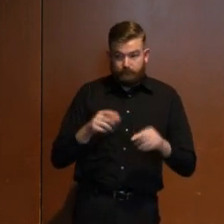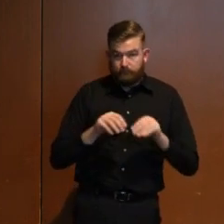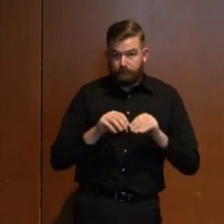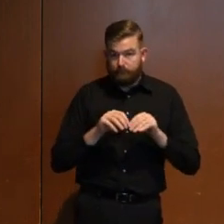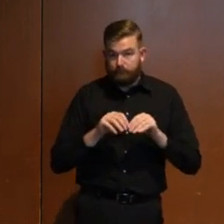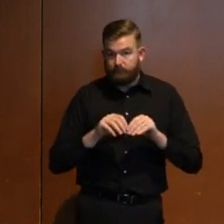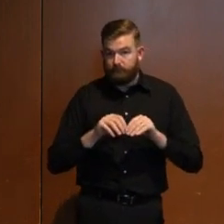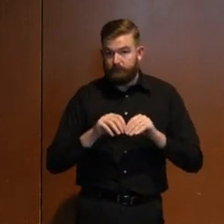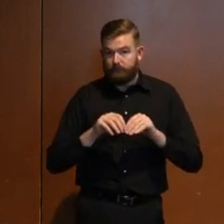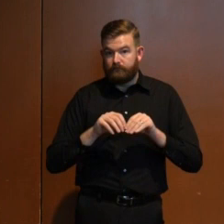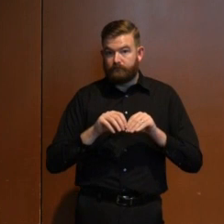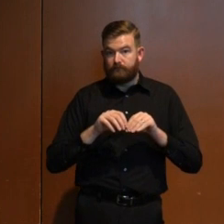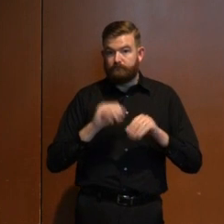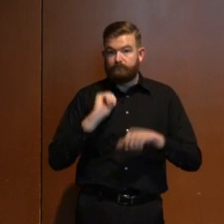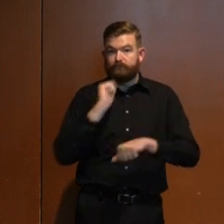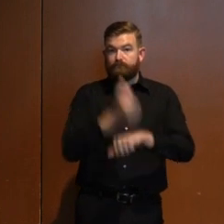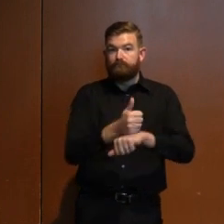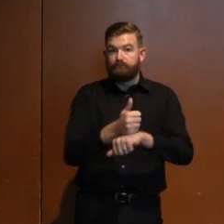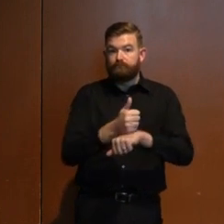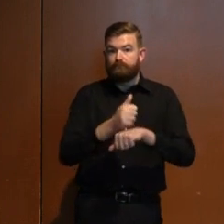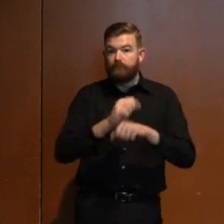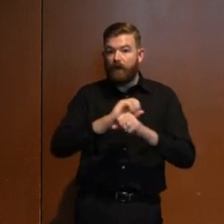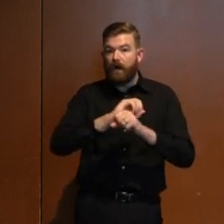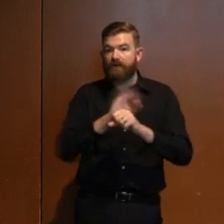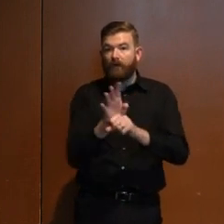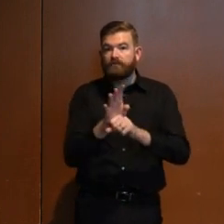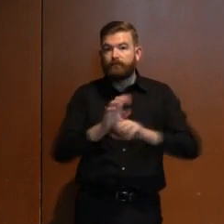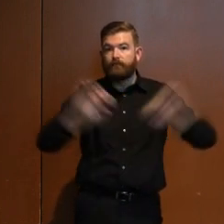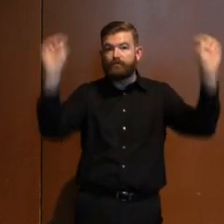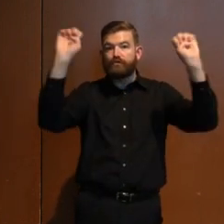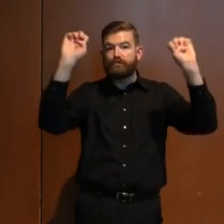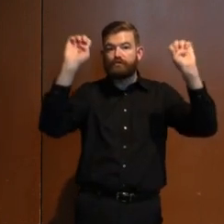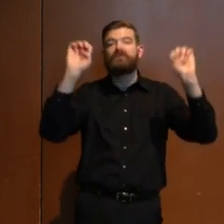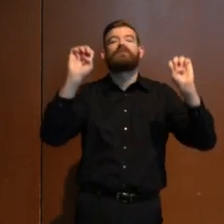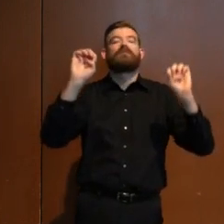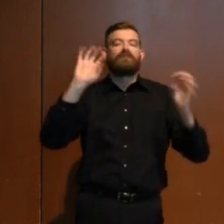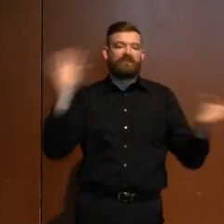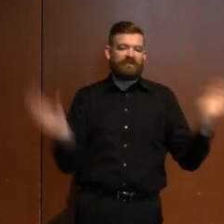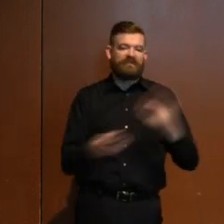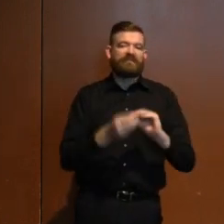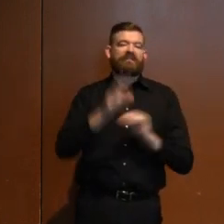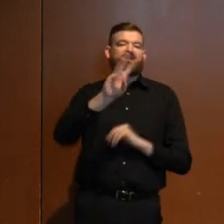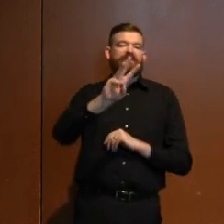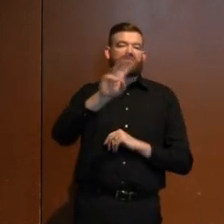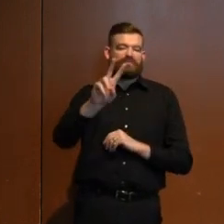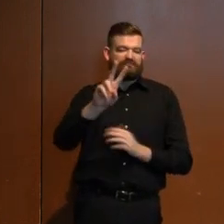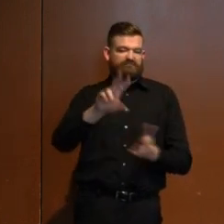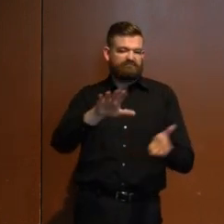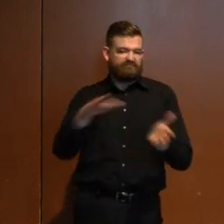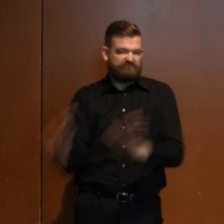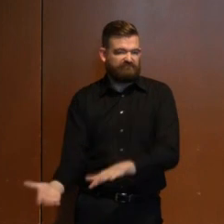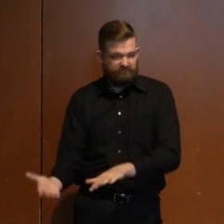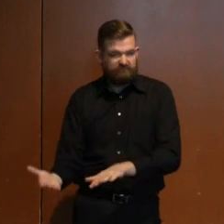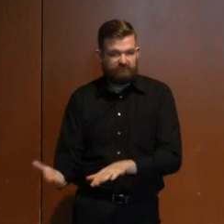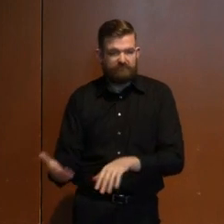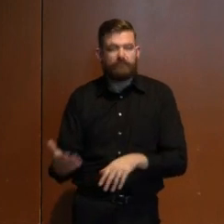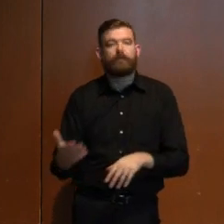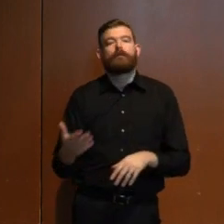LOST THEIR LIVES AS A RESULT OF COVID-19 RELATED COMPLICATIONS SINCE THIS EMERGENCY WAS DECLARED. GOD BLESS THEIR SOULS, MAY THEY